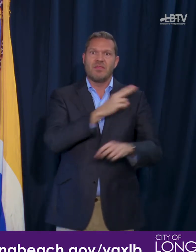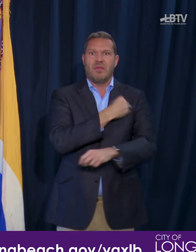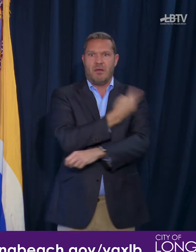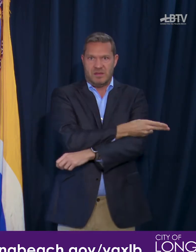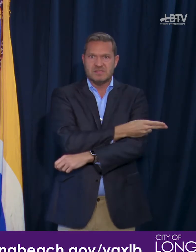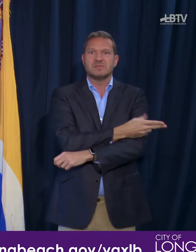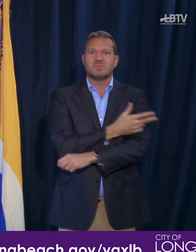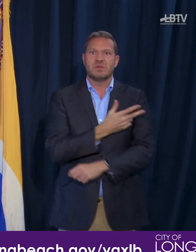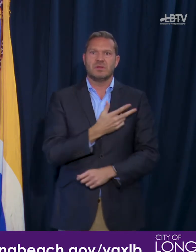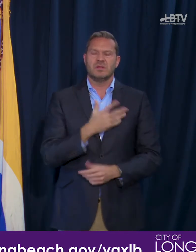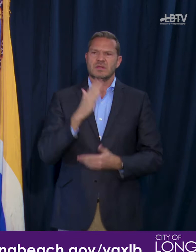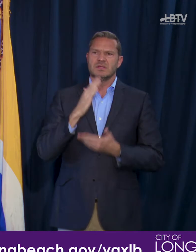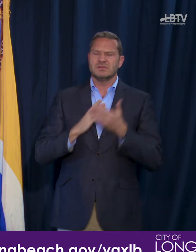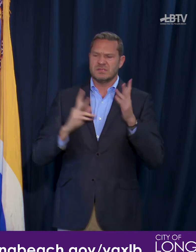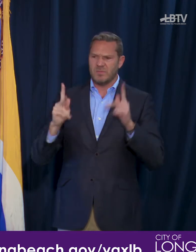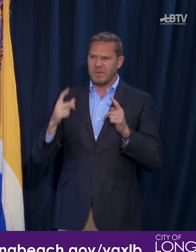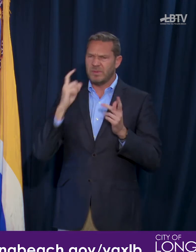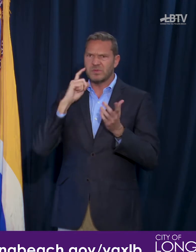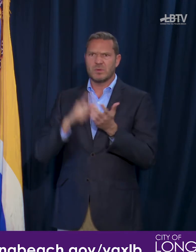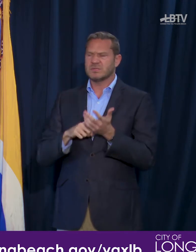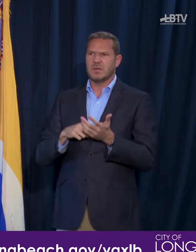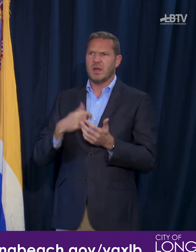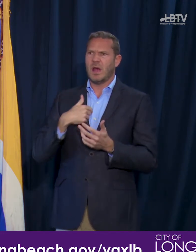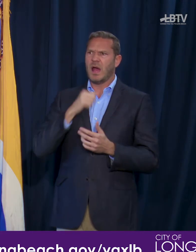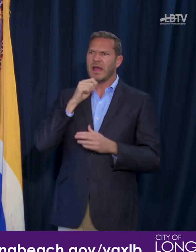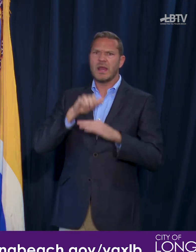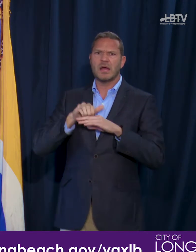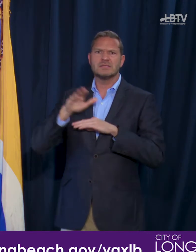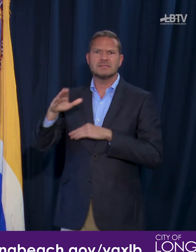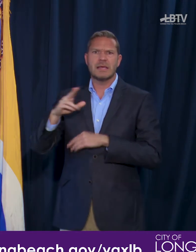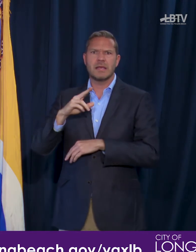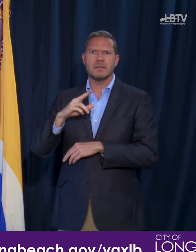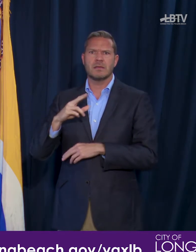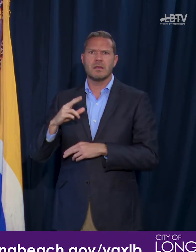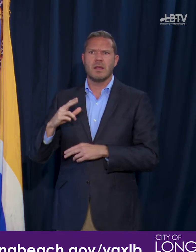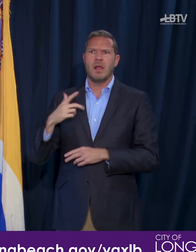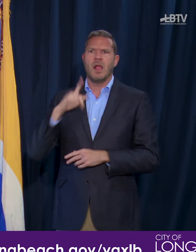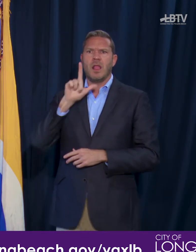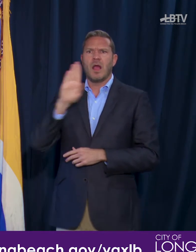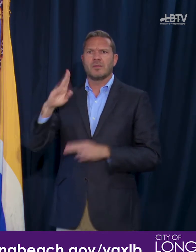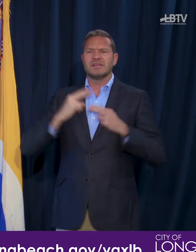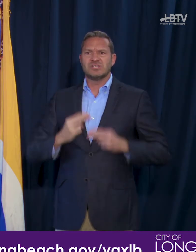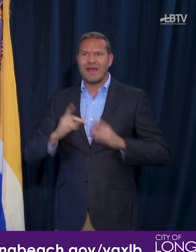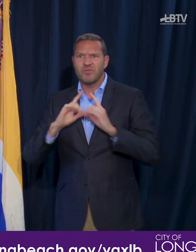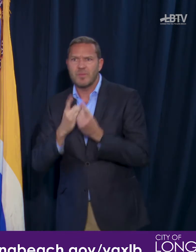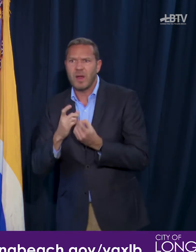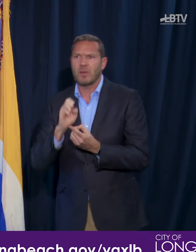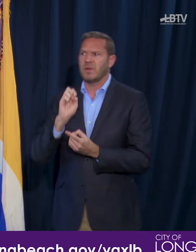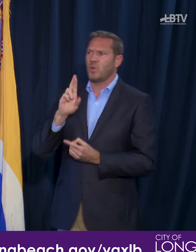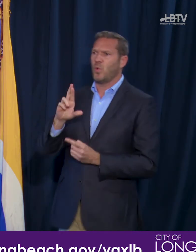oh I didn't get sent to the Long Beach Health department. I did not get sent to the convention center. I got sent to Memorial hospital.